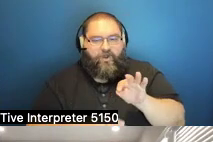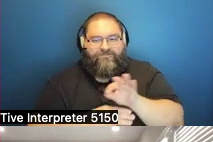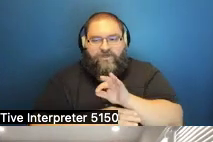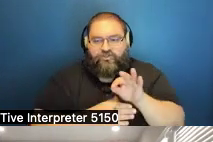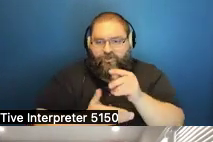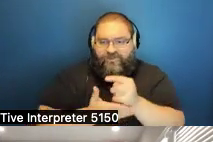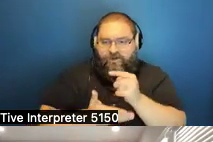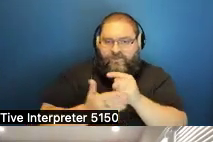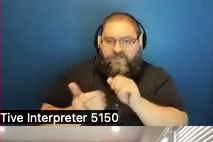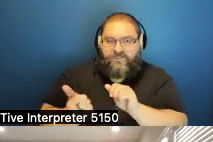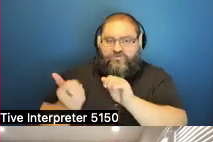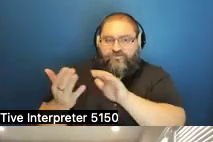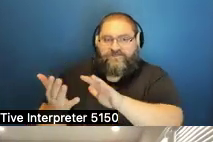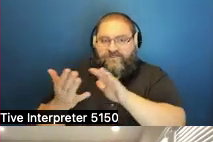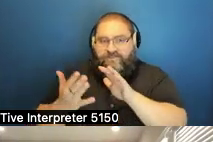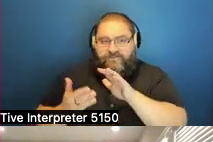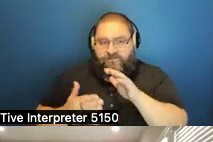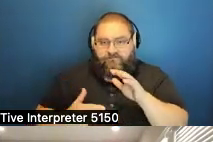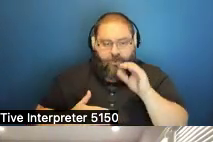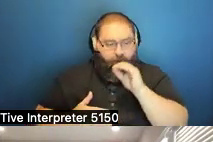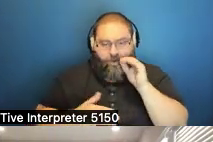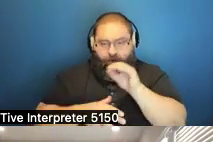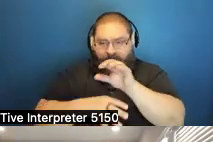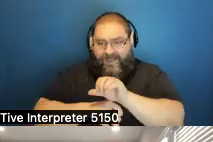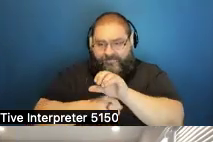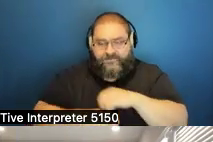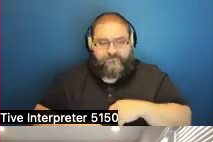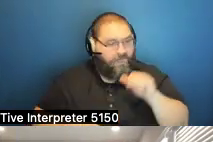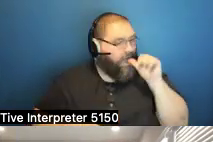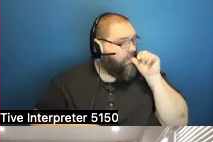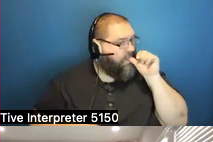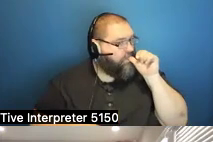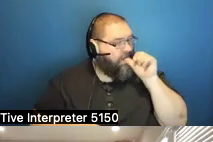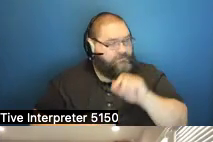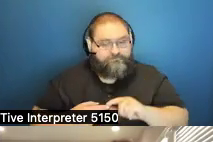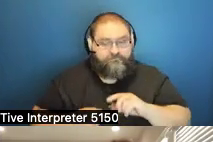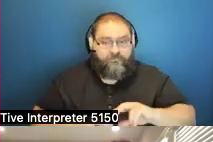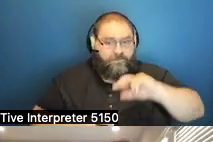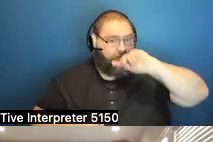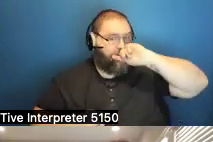harmful oral harbors such as thumb second. 19:44:03 Pacify our youth!